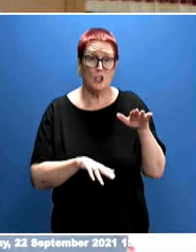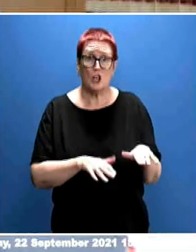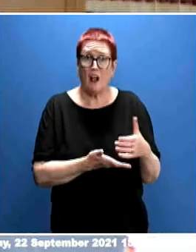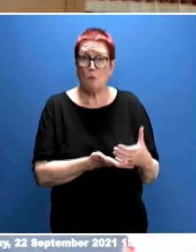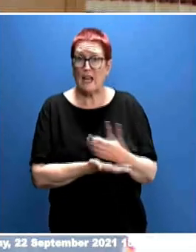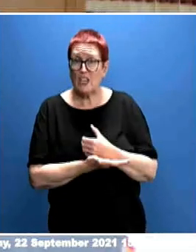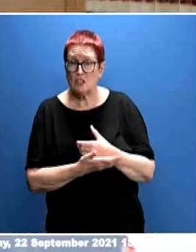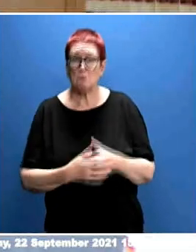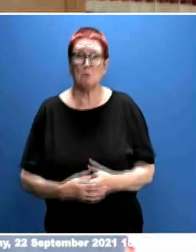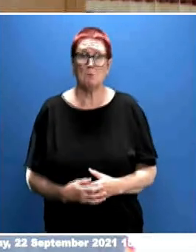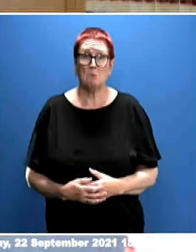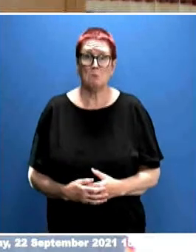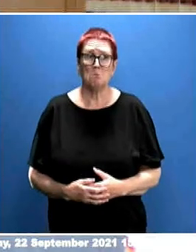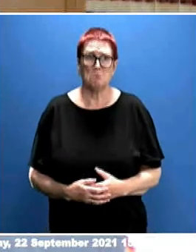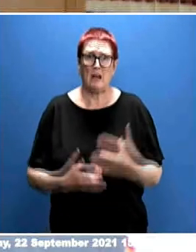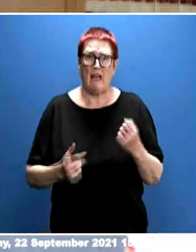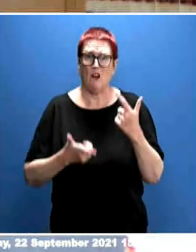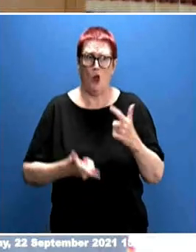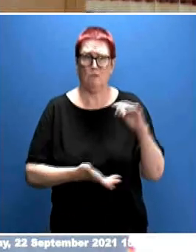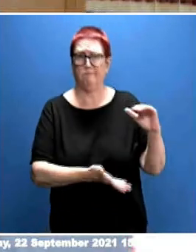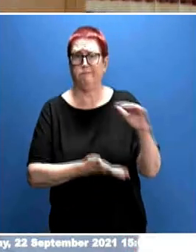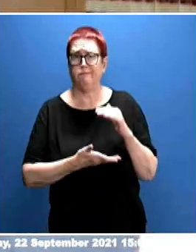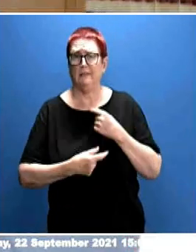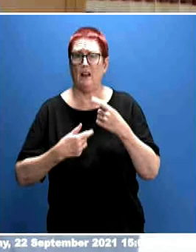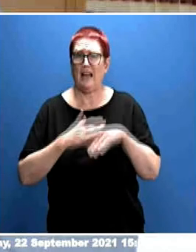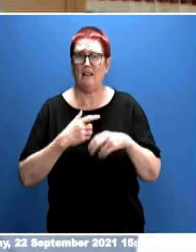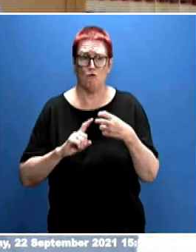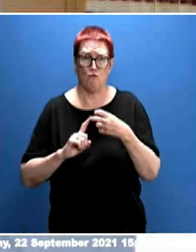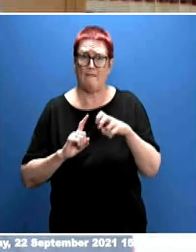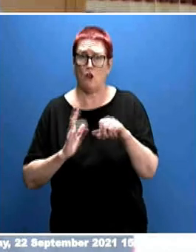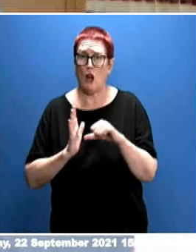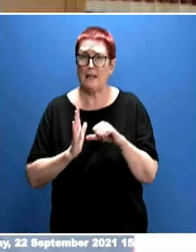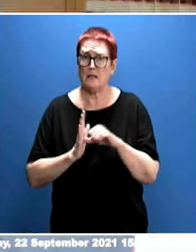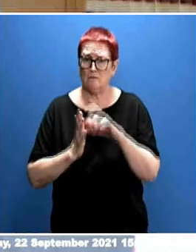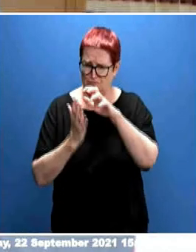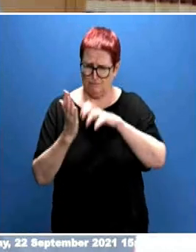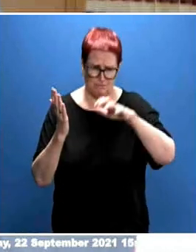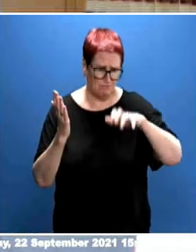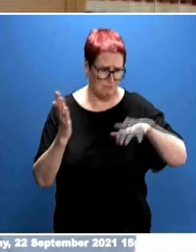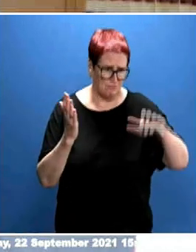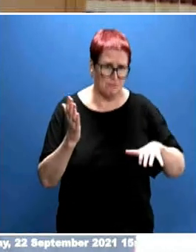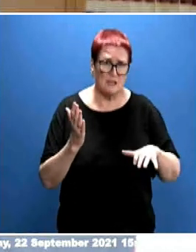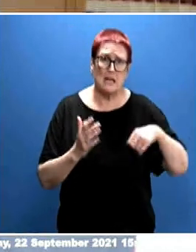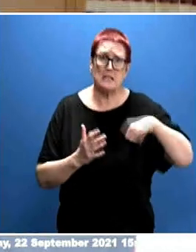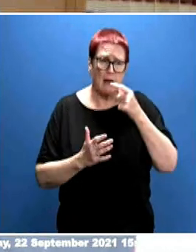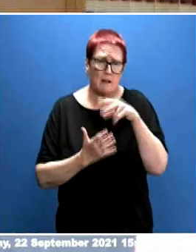There's quite a significant amount of information already in the referral, but they can access all of the same information that the child protection